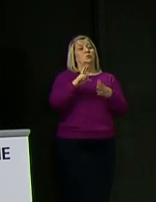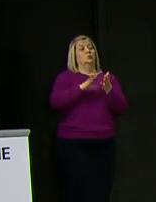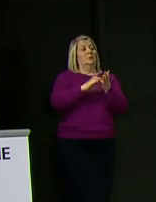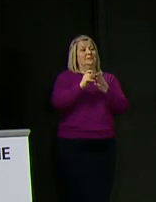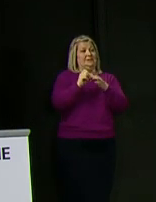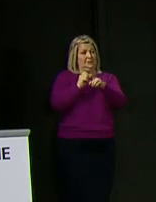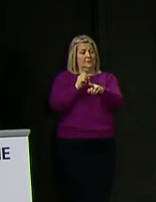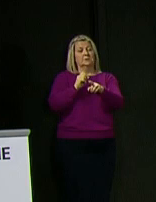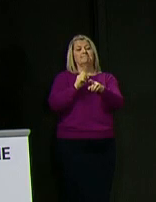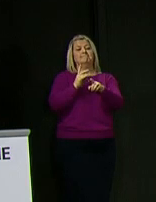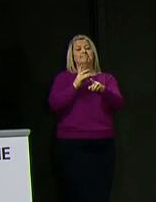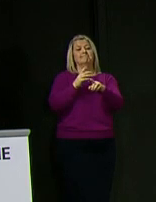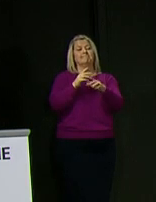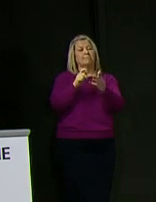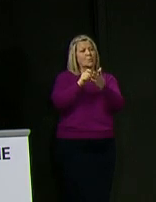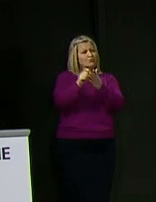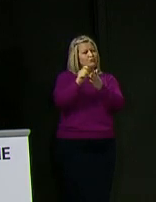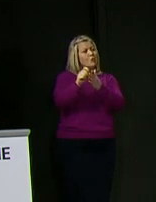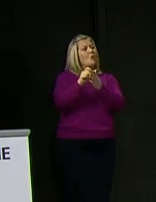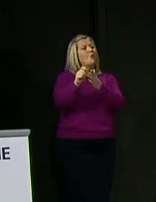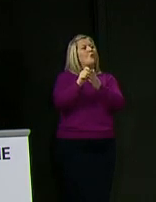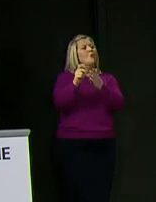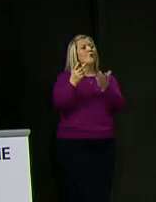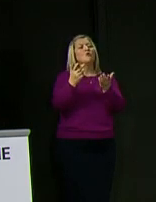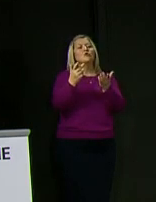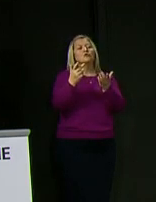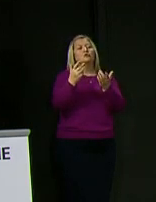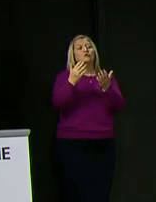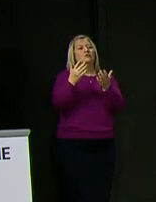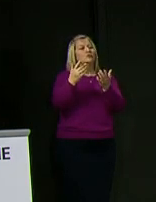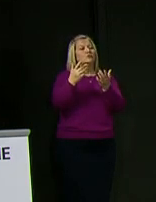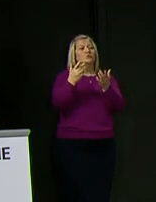week seeking assurances that Scottish workers would not be disadvantaged when the UK government